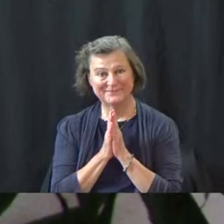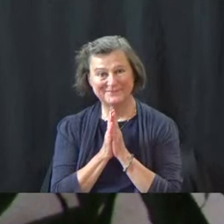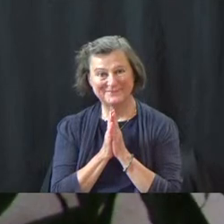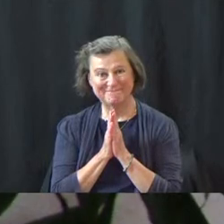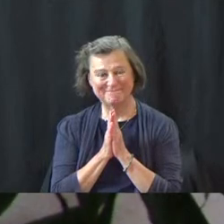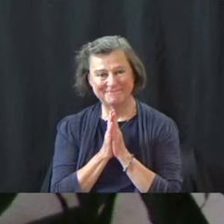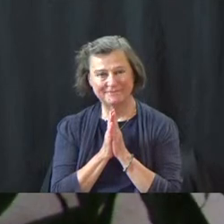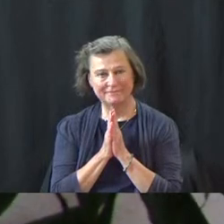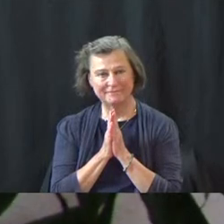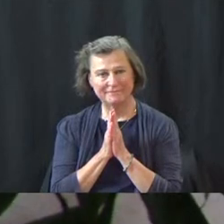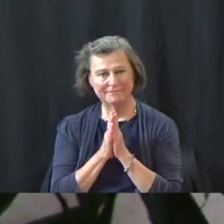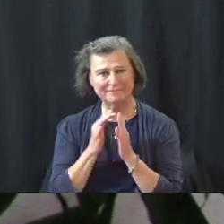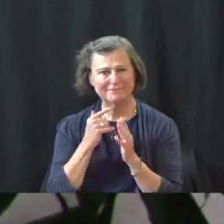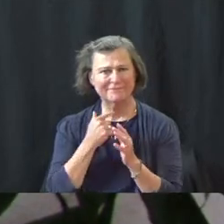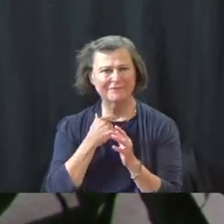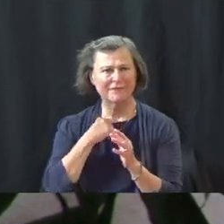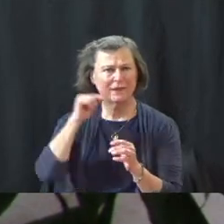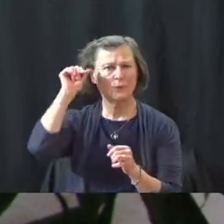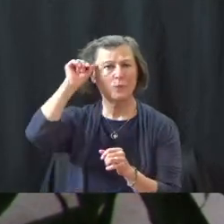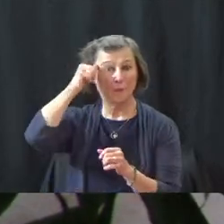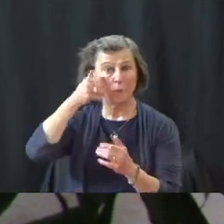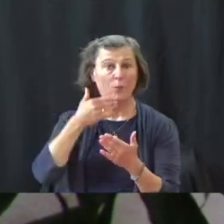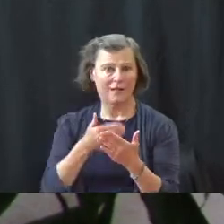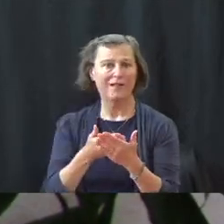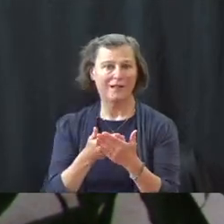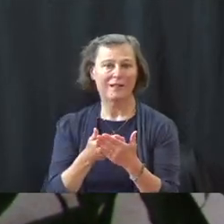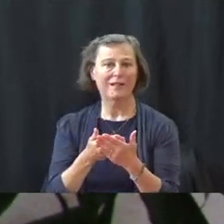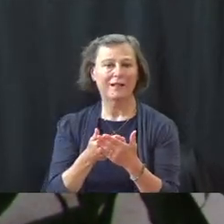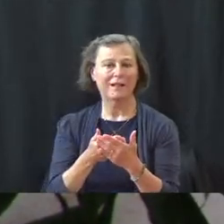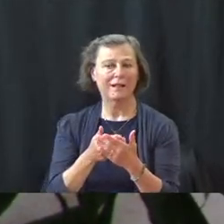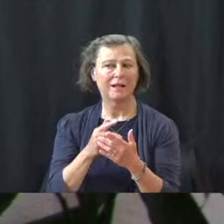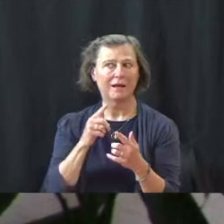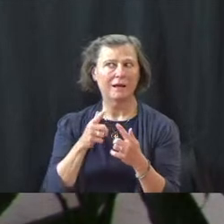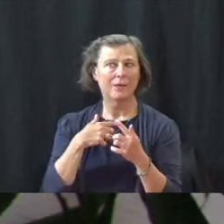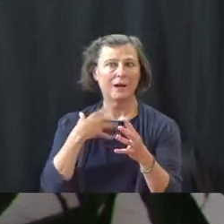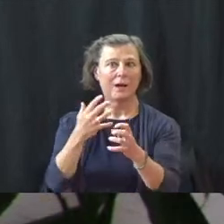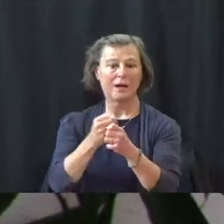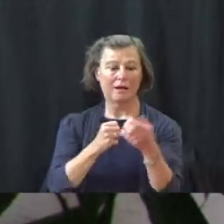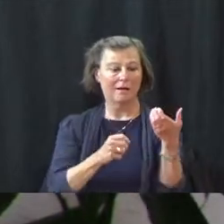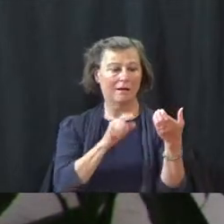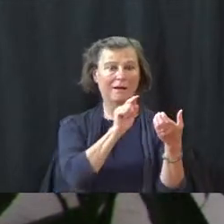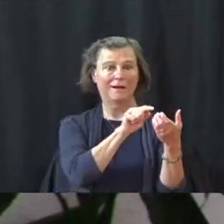I remember well when I got my first cell phone.